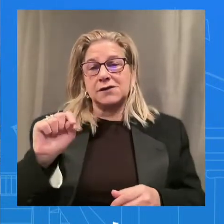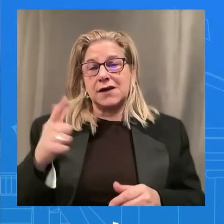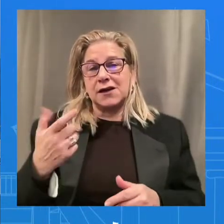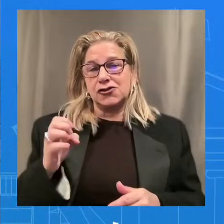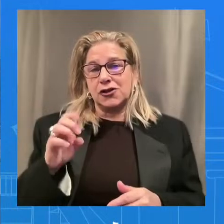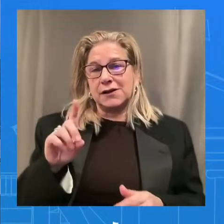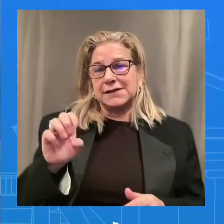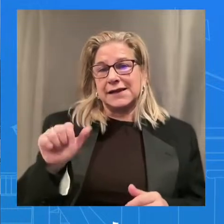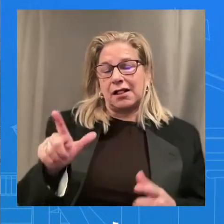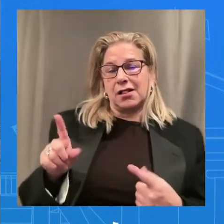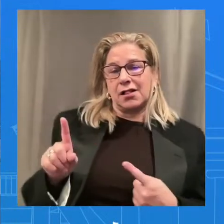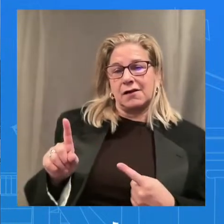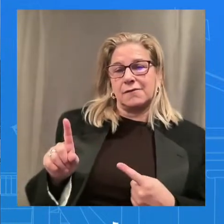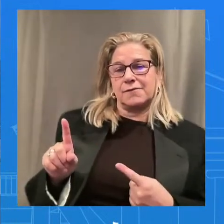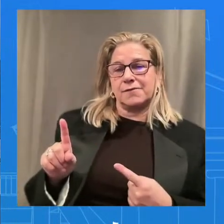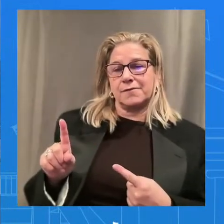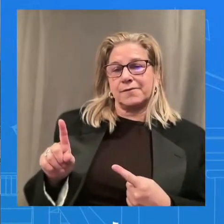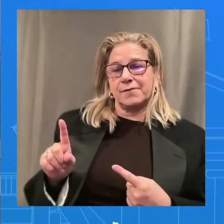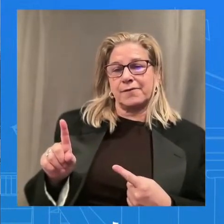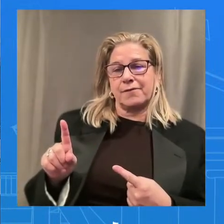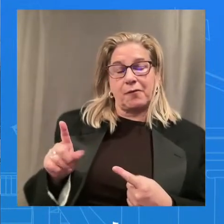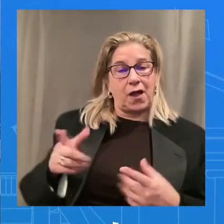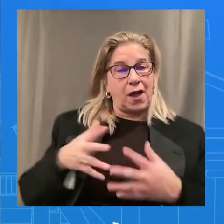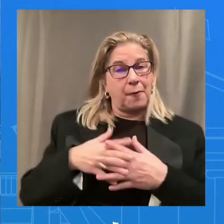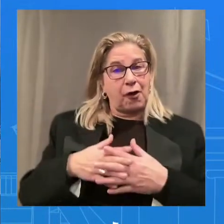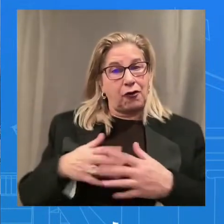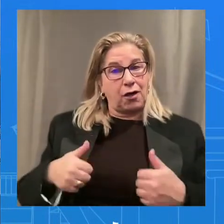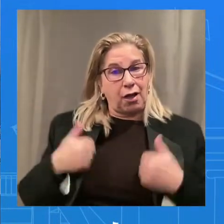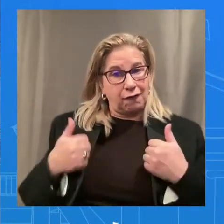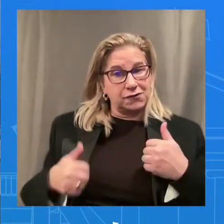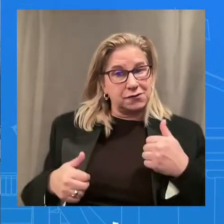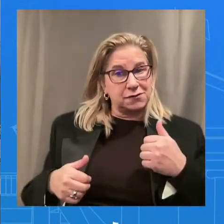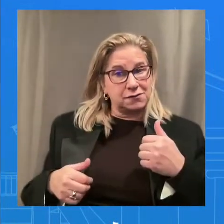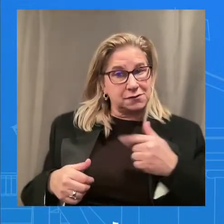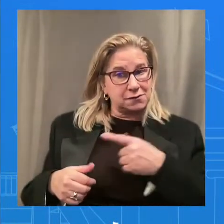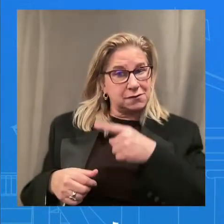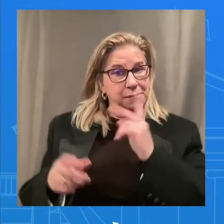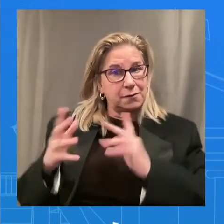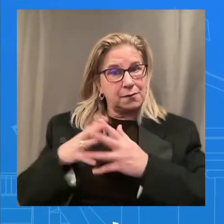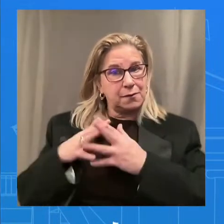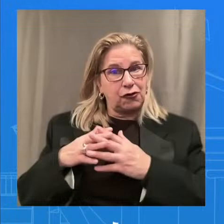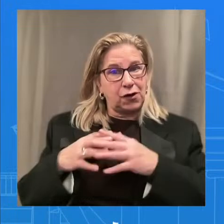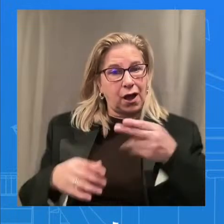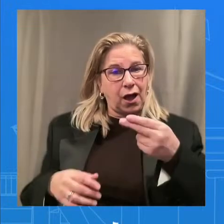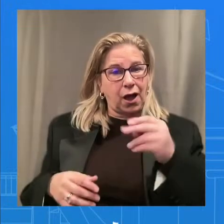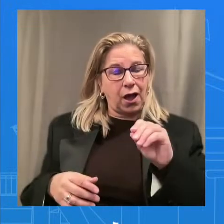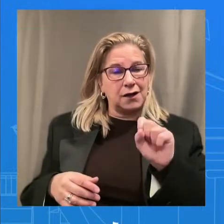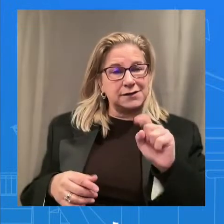will be released as part of this phase of releases? Mr. Sullivan: So, obviously, we have been focused on ensuring